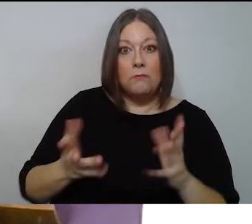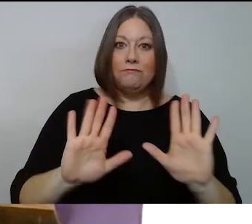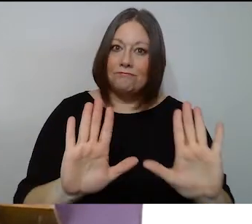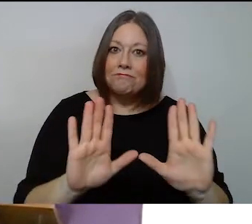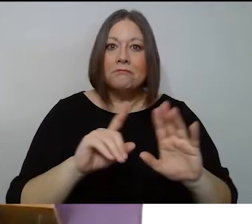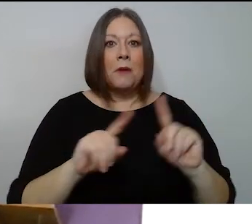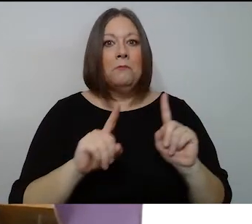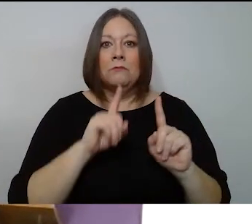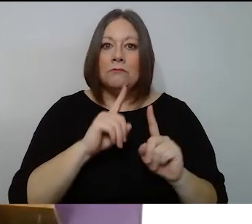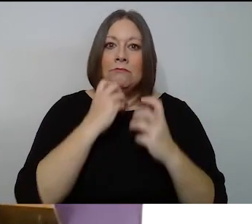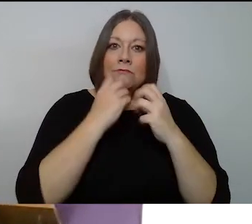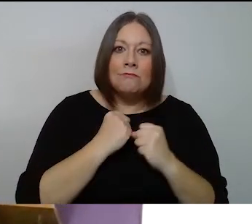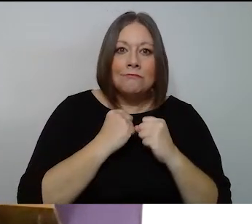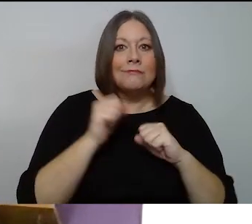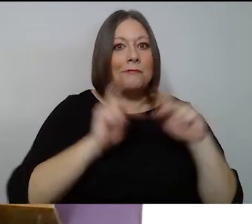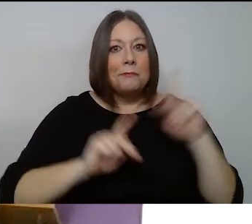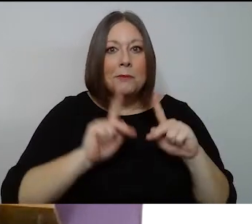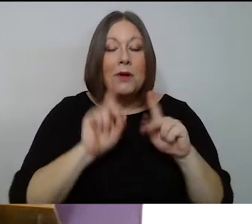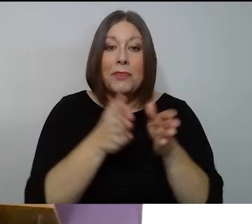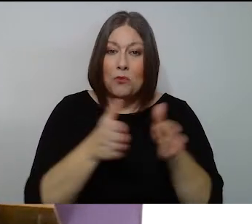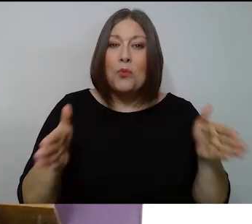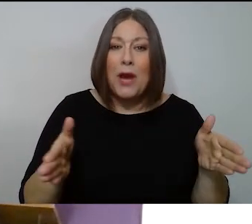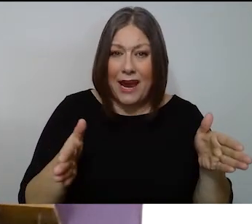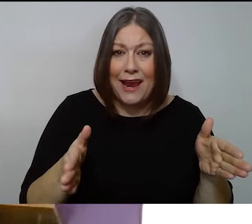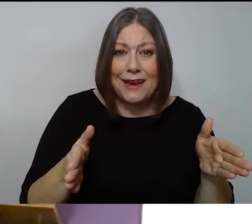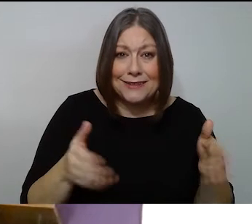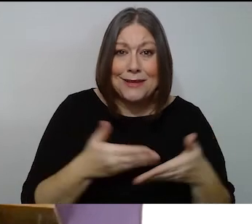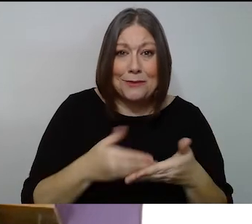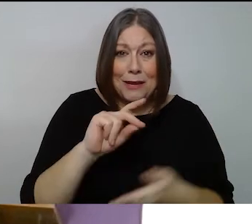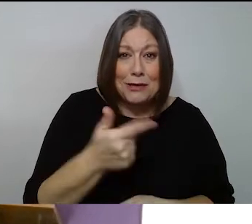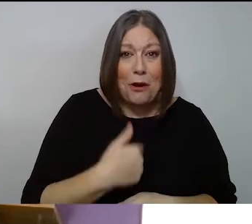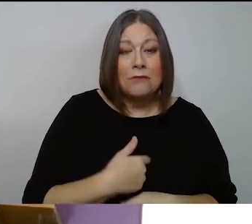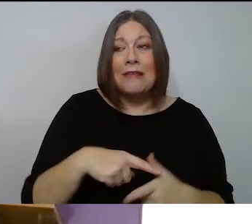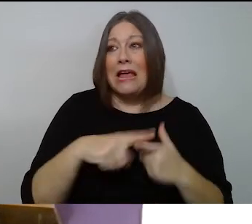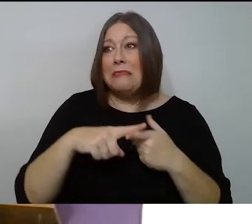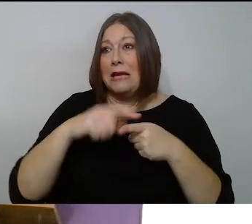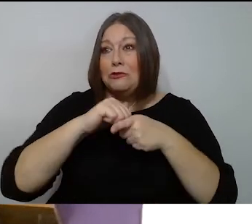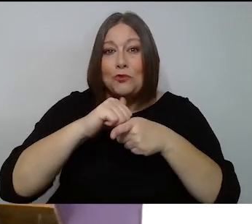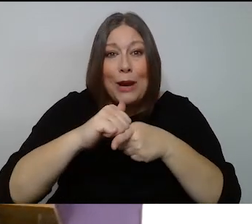to individuals who raise the puppies; to the individuals who train them, and to the puppies